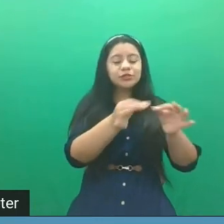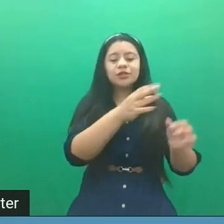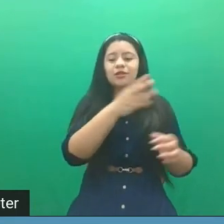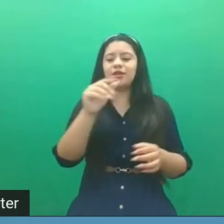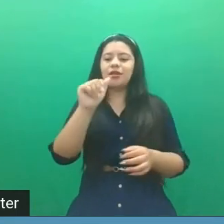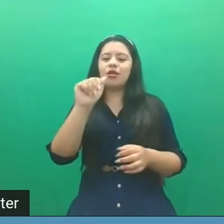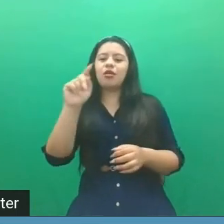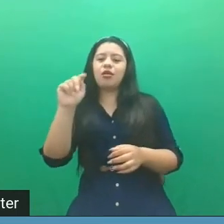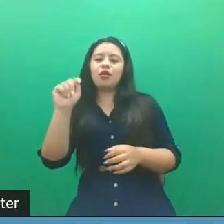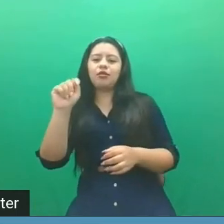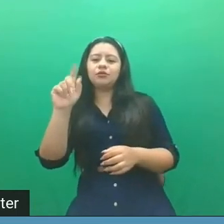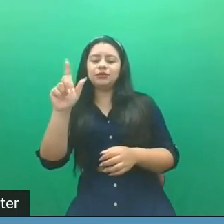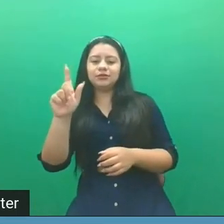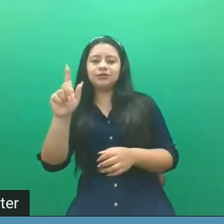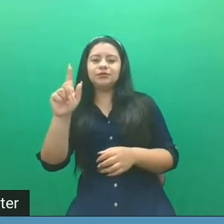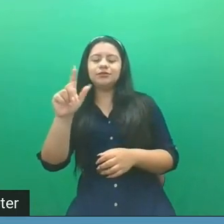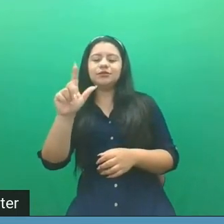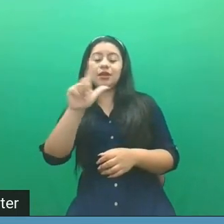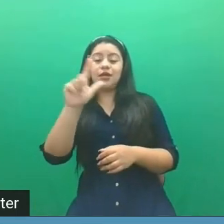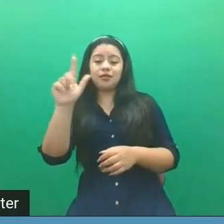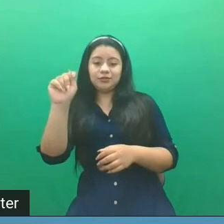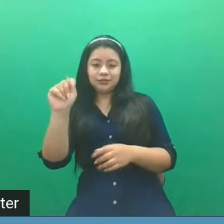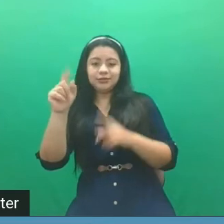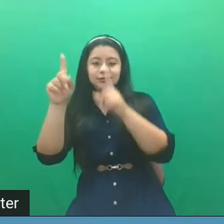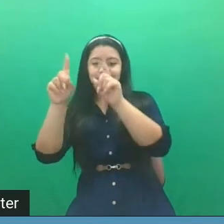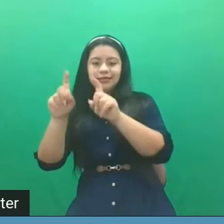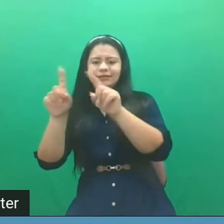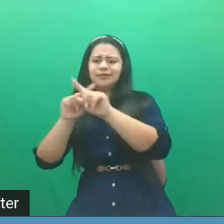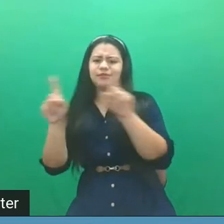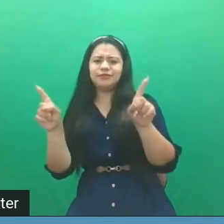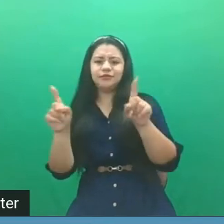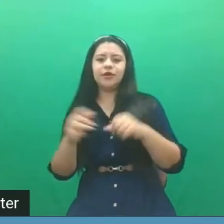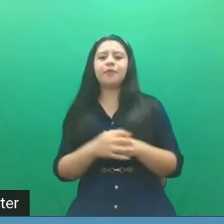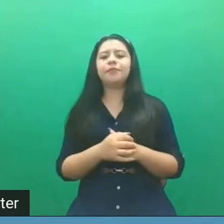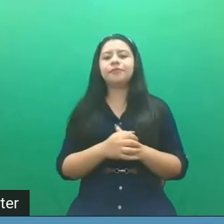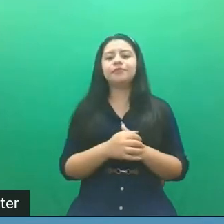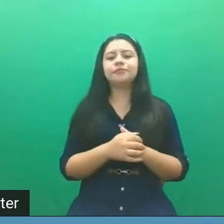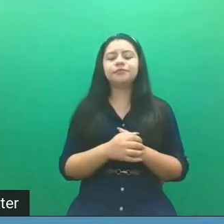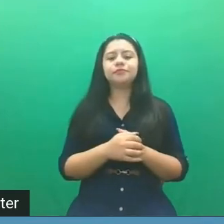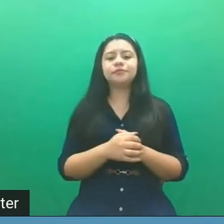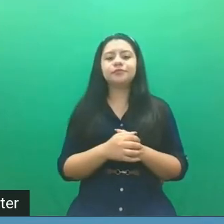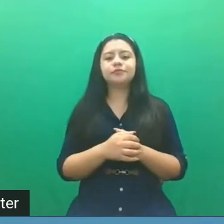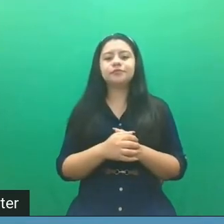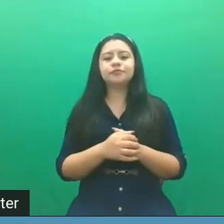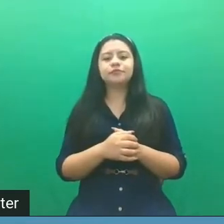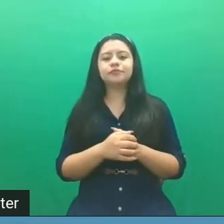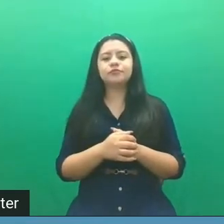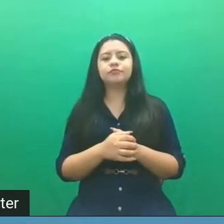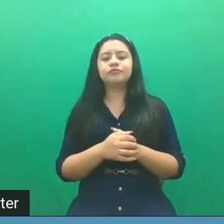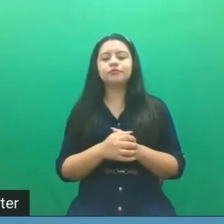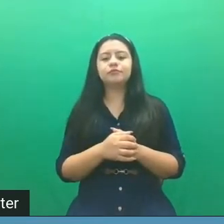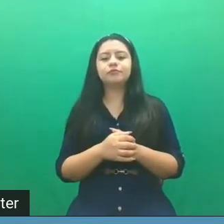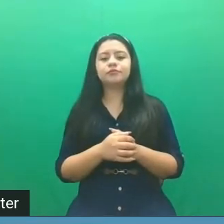will prioritize and find your content. So you know there's a traffic and sort of viewership